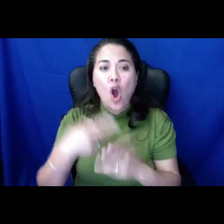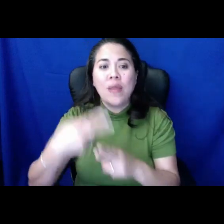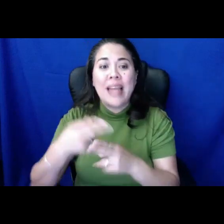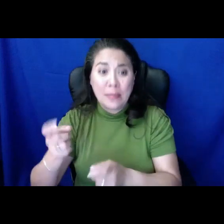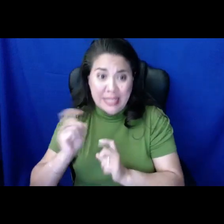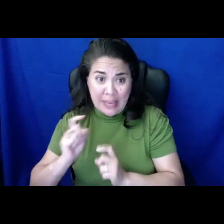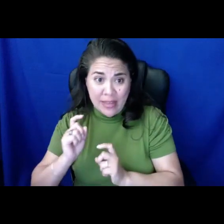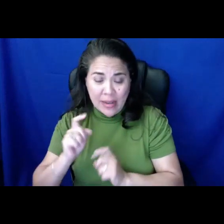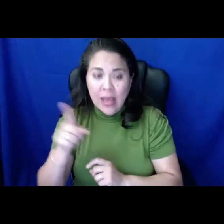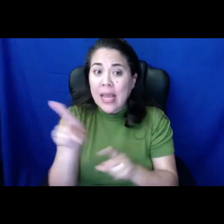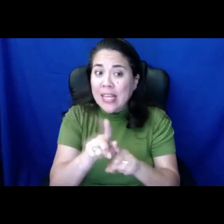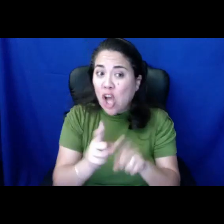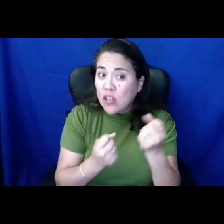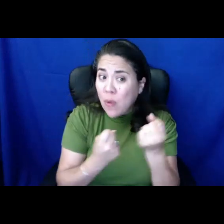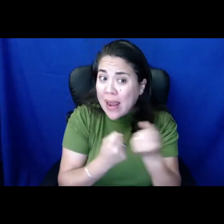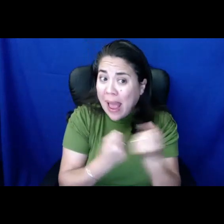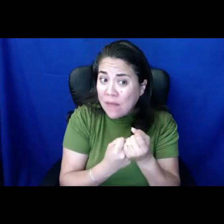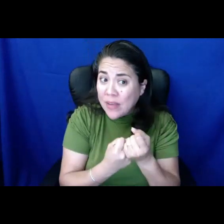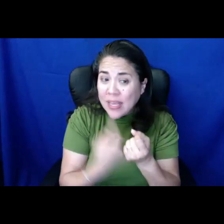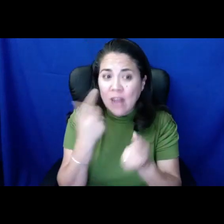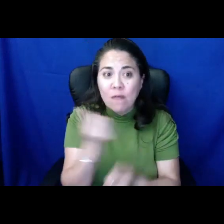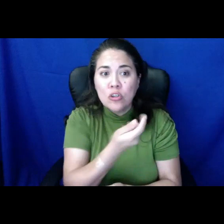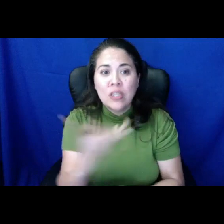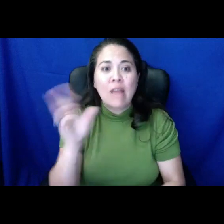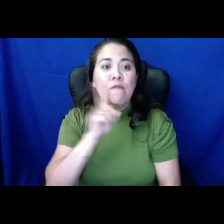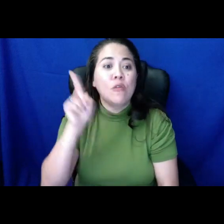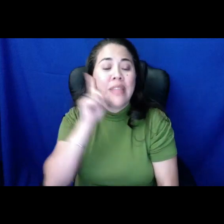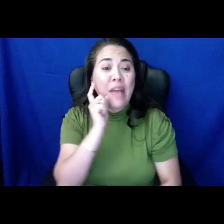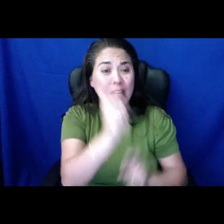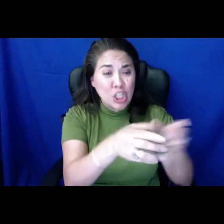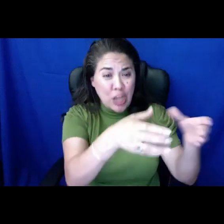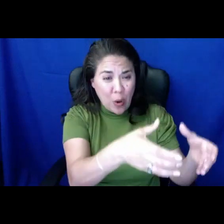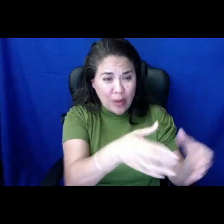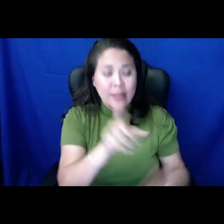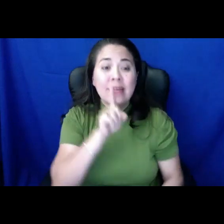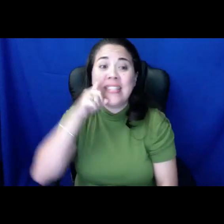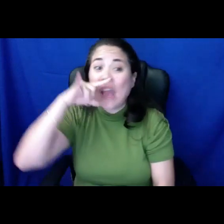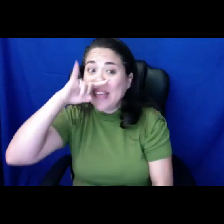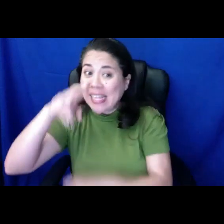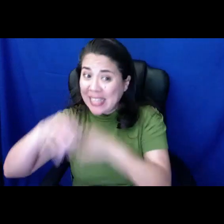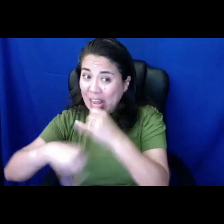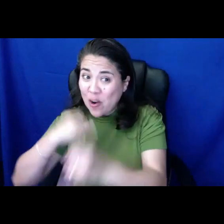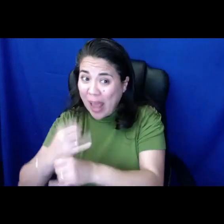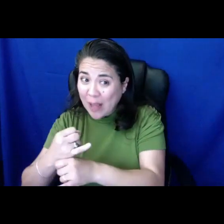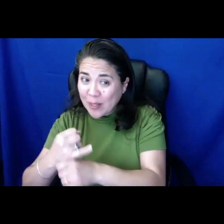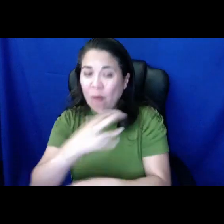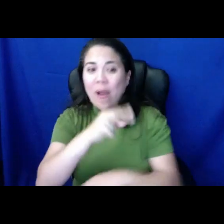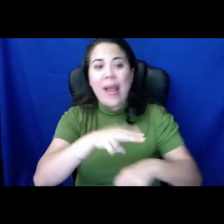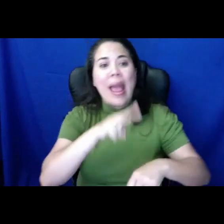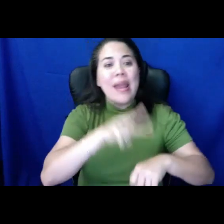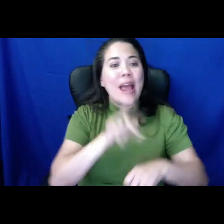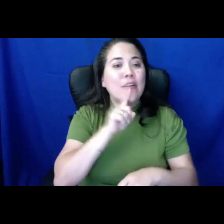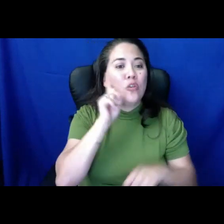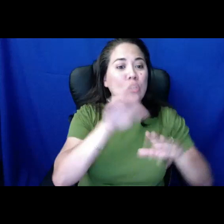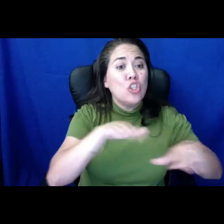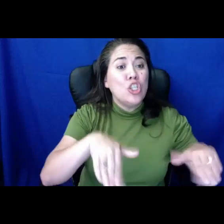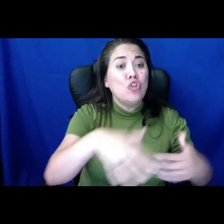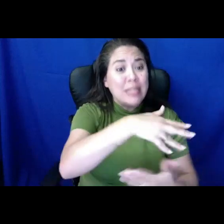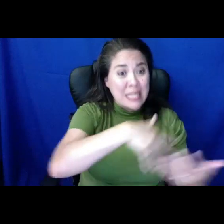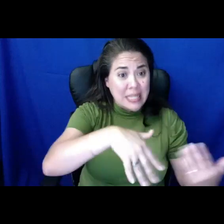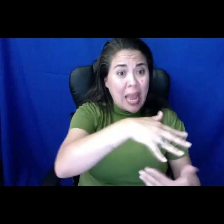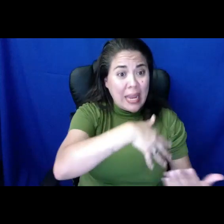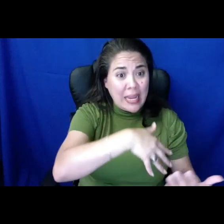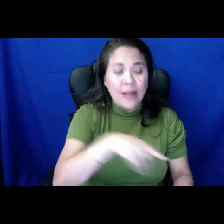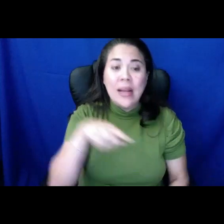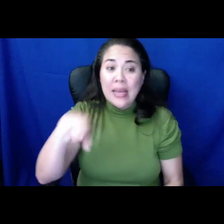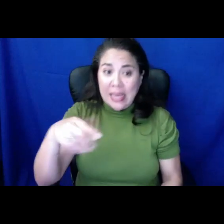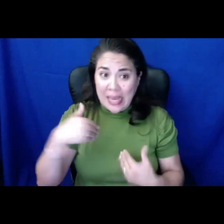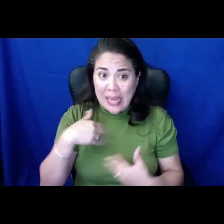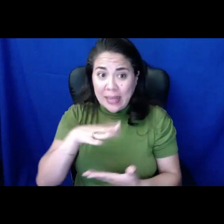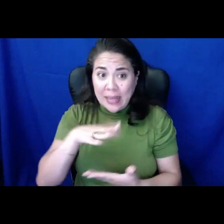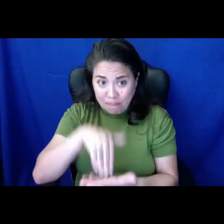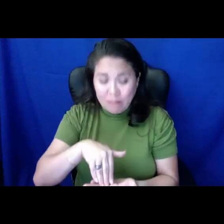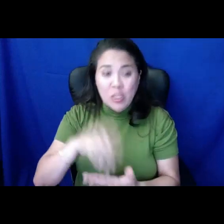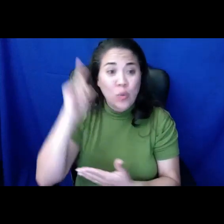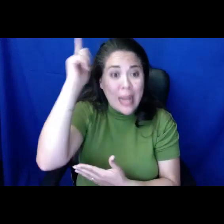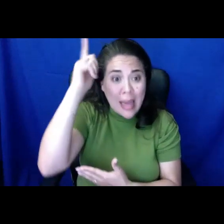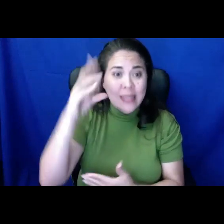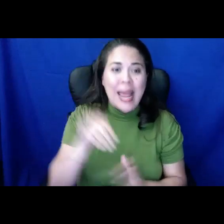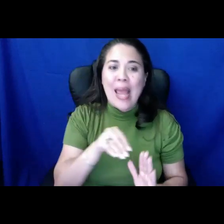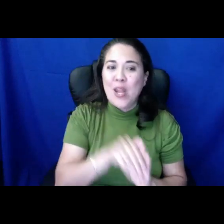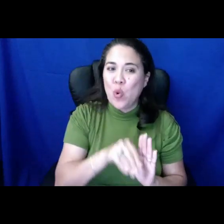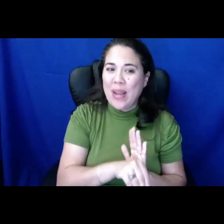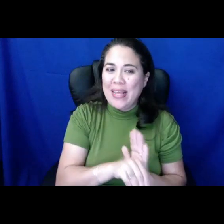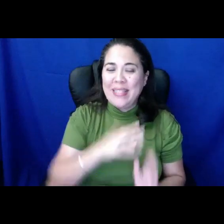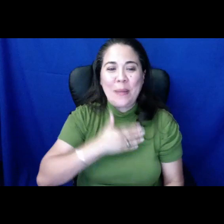Tonya Suther: he's also an advocate for several deaf charities, including deaf kids international and national deaf children society you face between London and New Orleans please welcome Raymond.